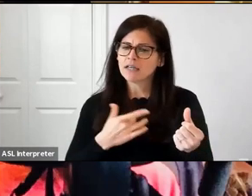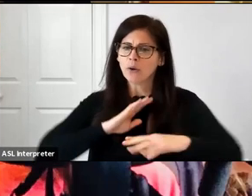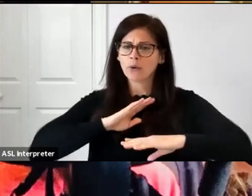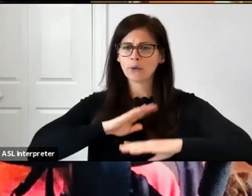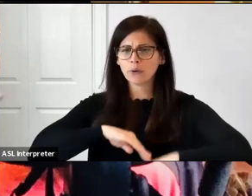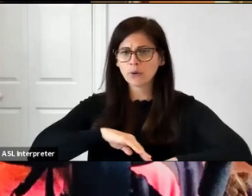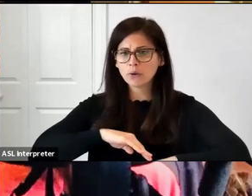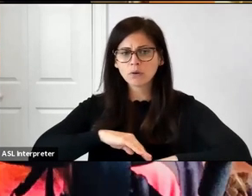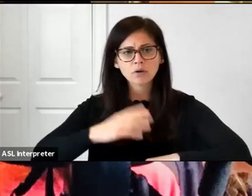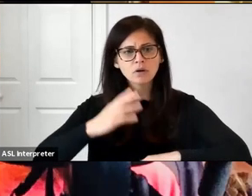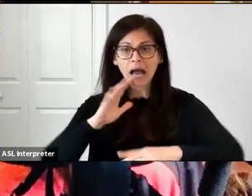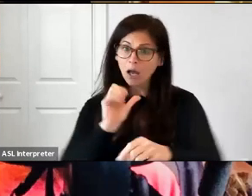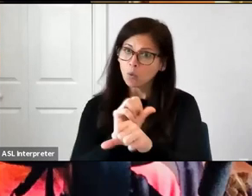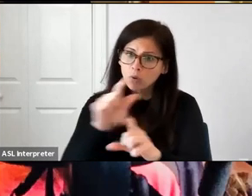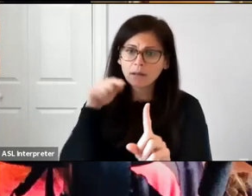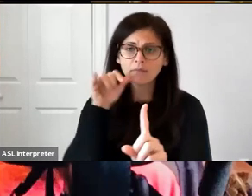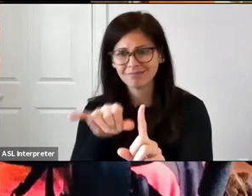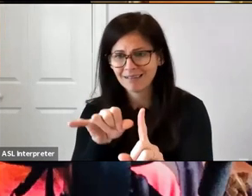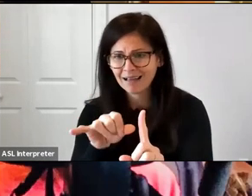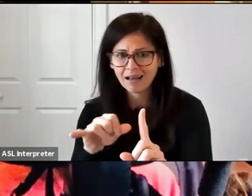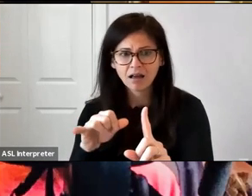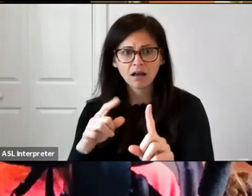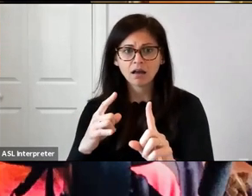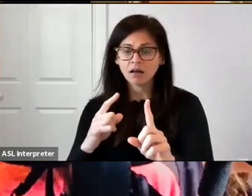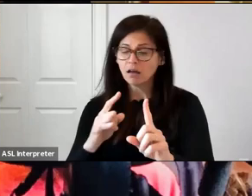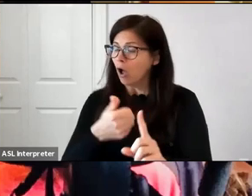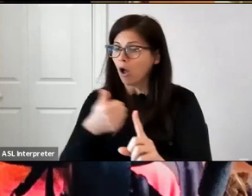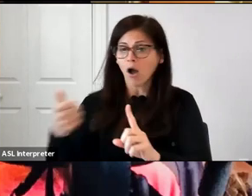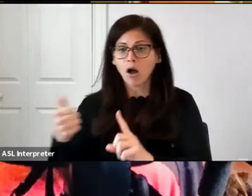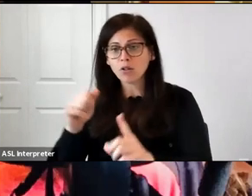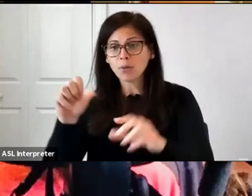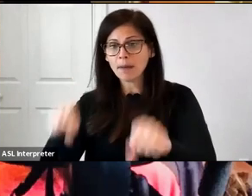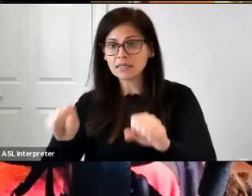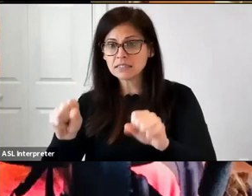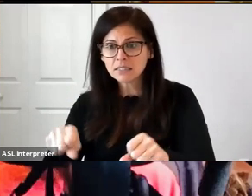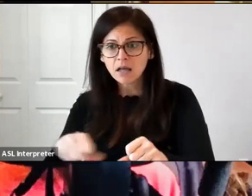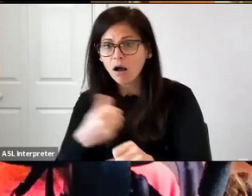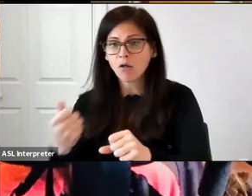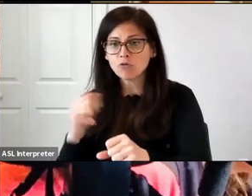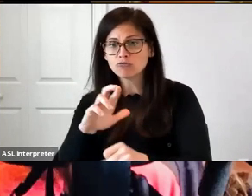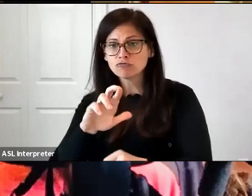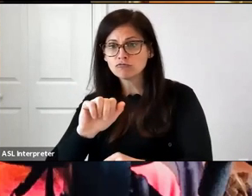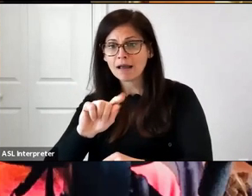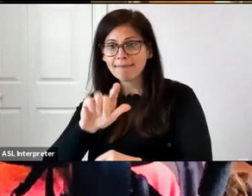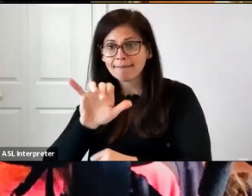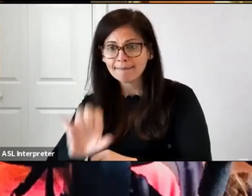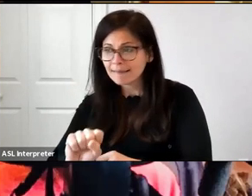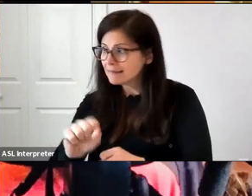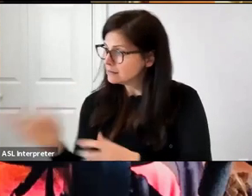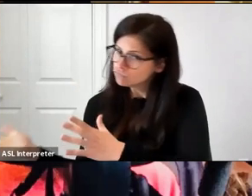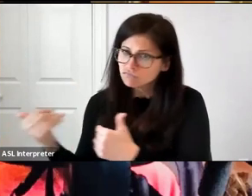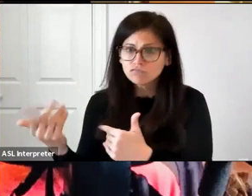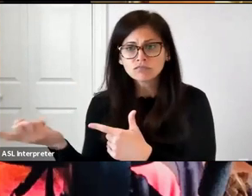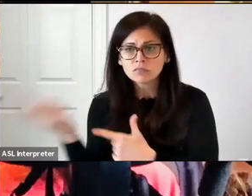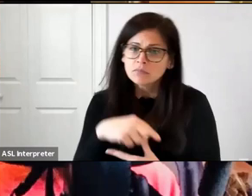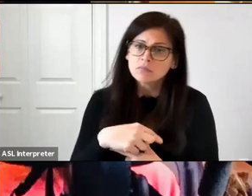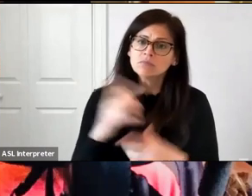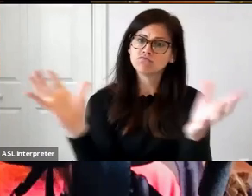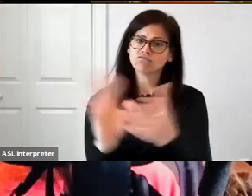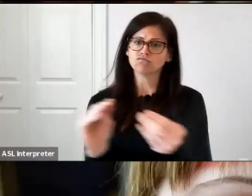about giving voice and a vision to alternative possibilities, alternative realities. They give us a common experience